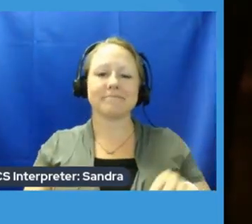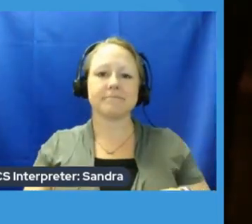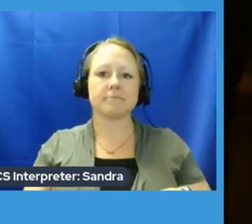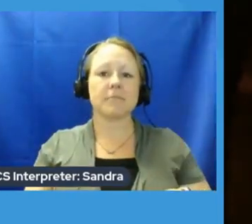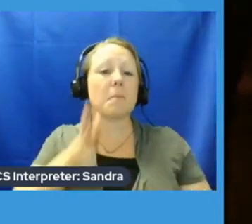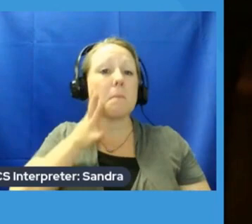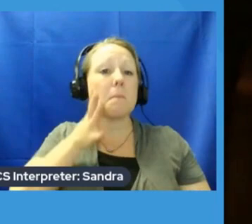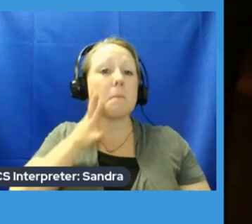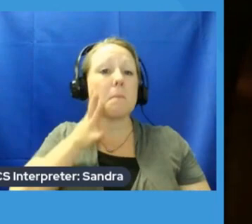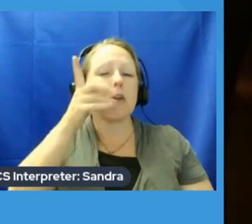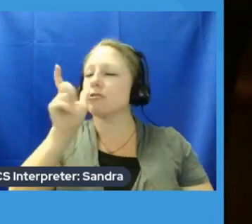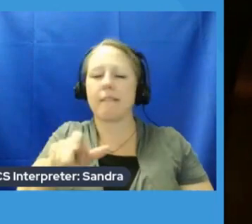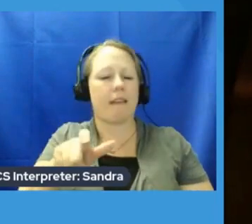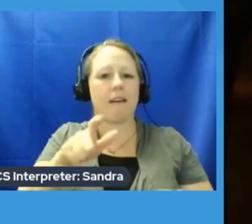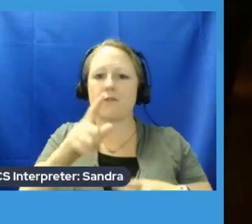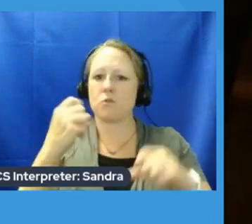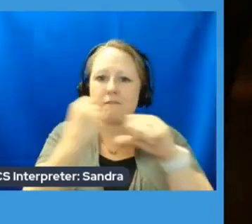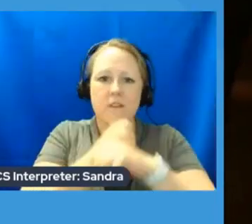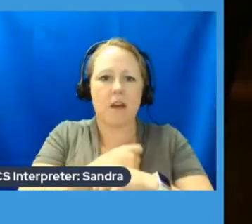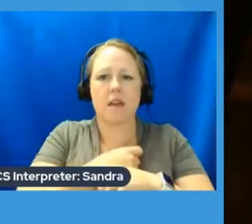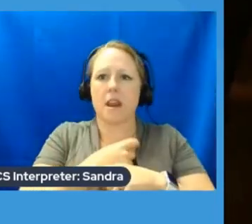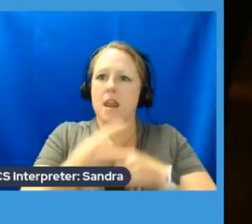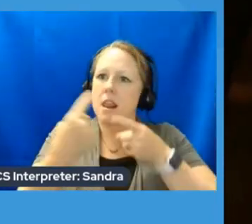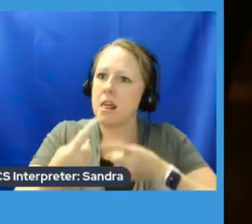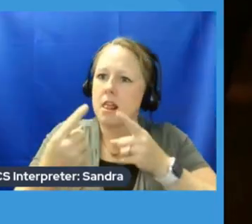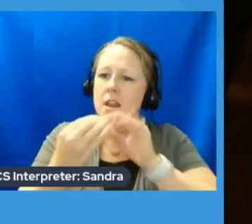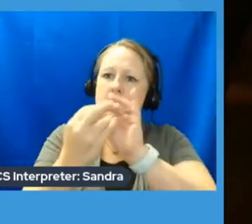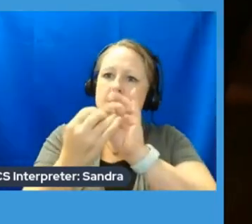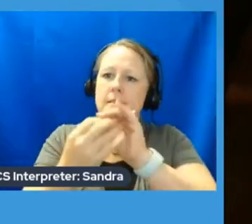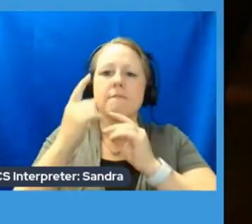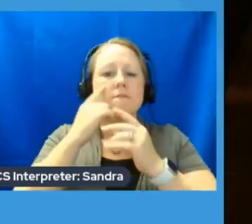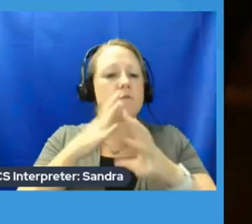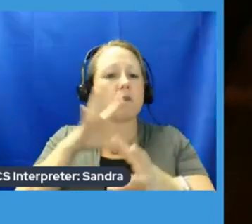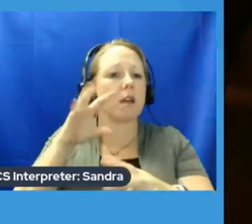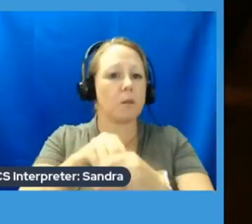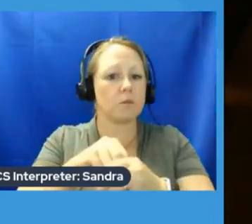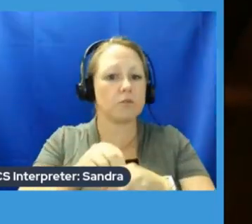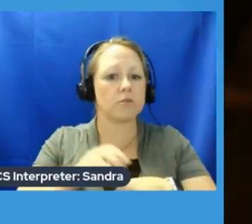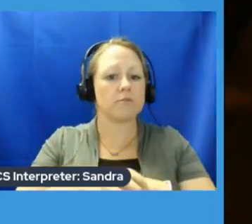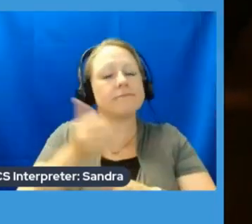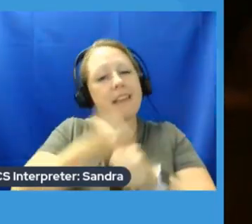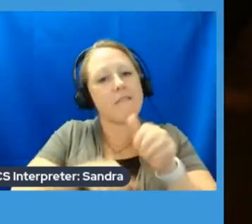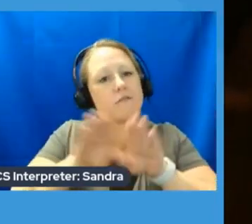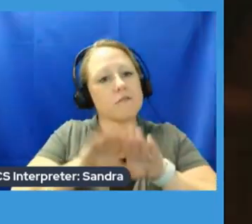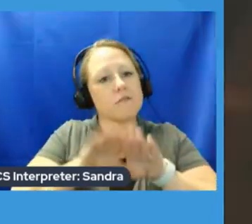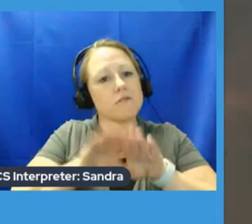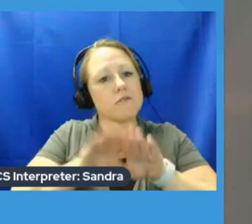Every child deserves the opportunity to learn alongside their peers and to achieve their greatest potential.